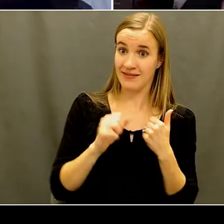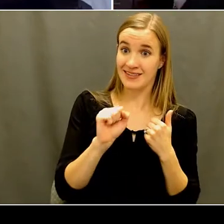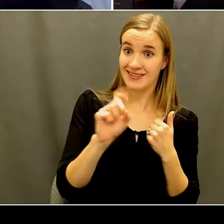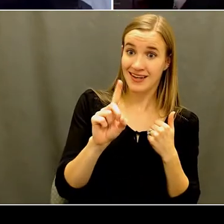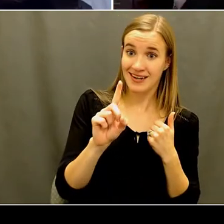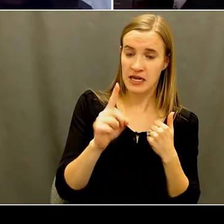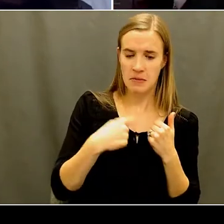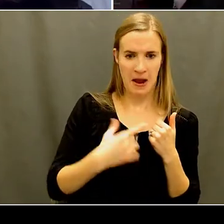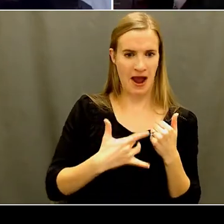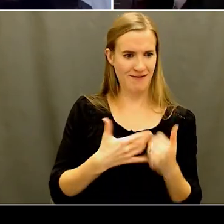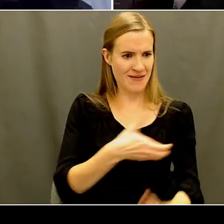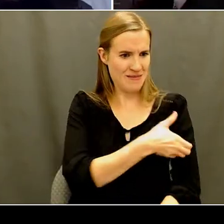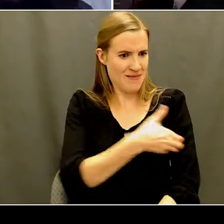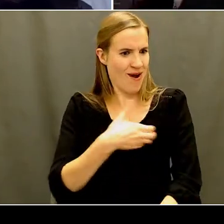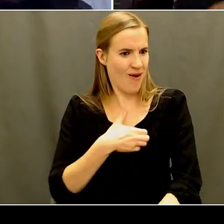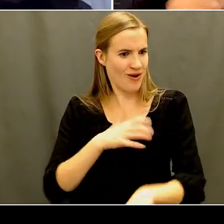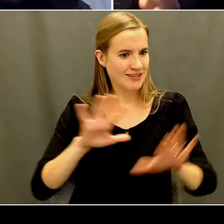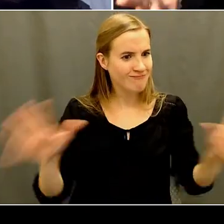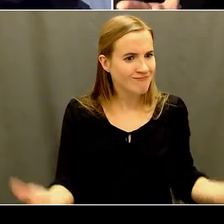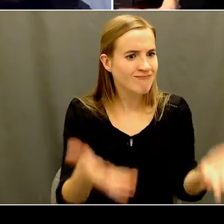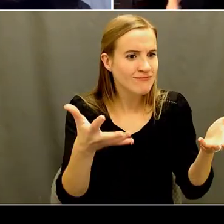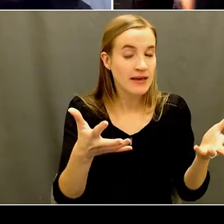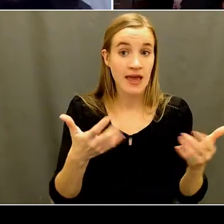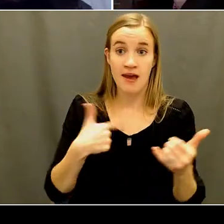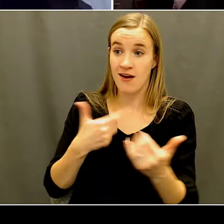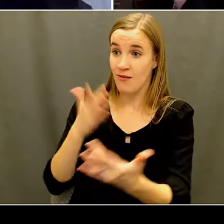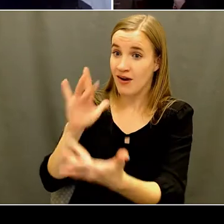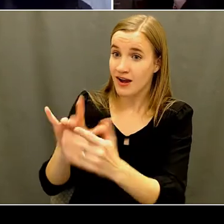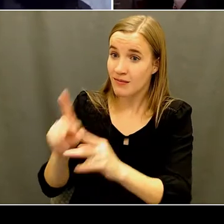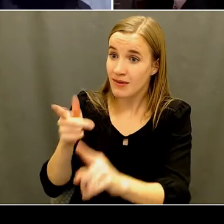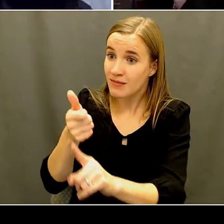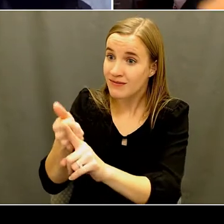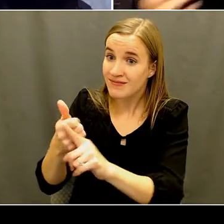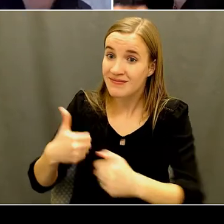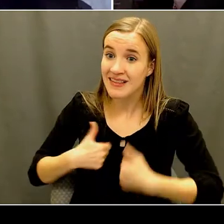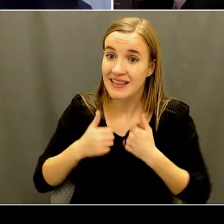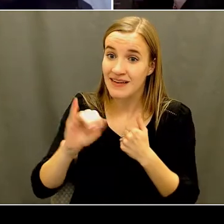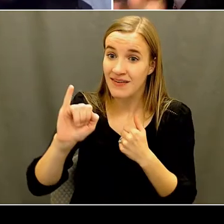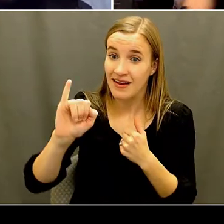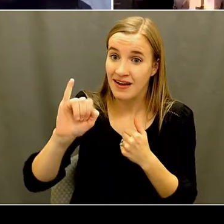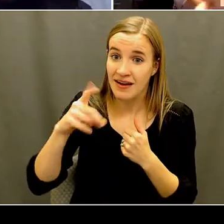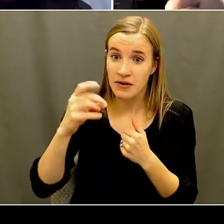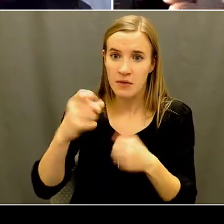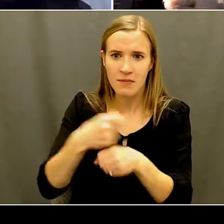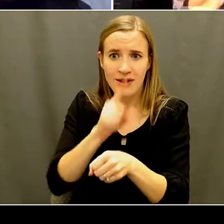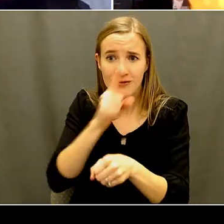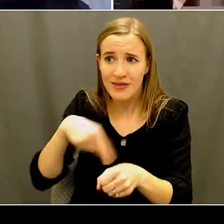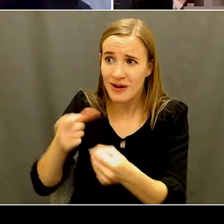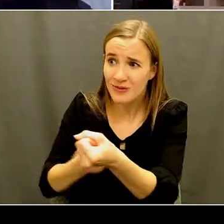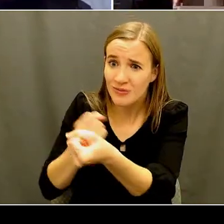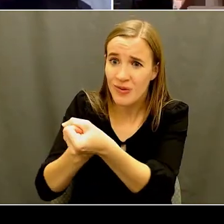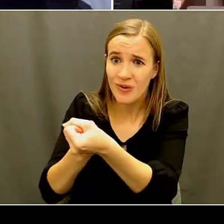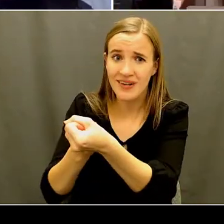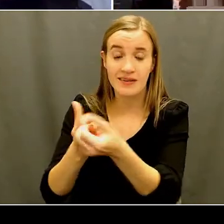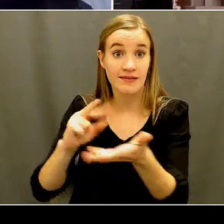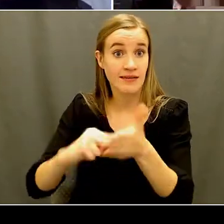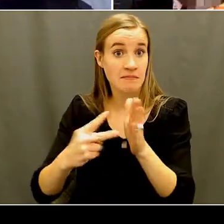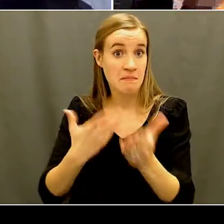research on voting. But thank you so much for sharing your information on Disability Justice. Thank you for being a part of the movement and just being